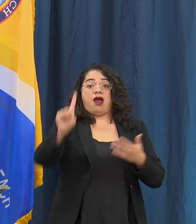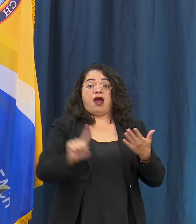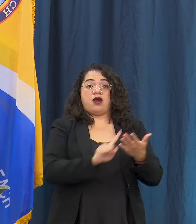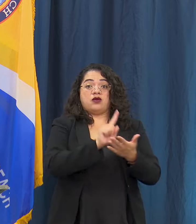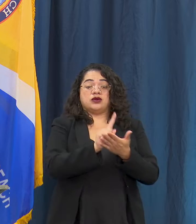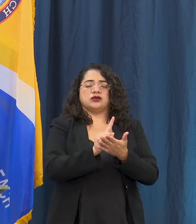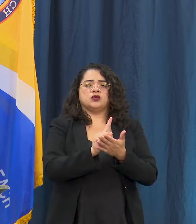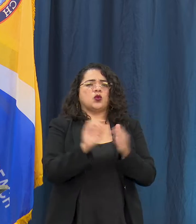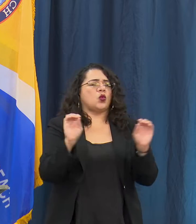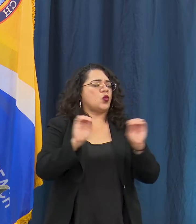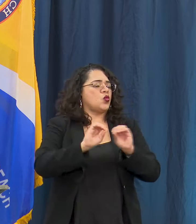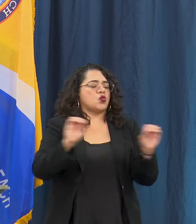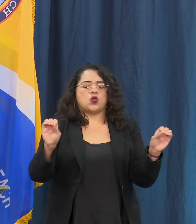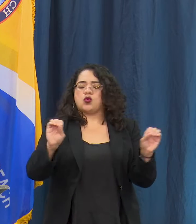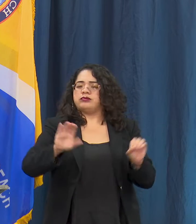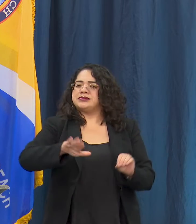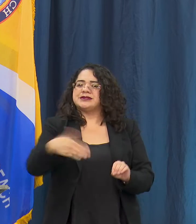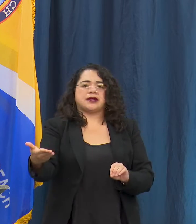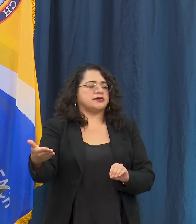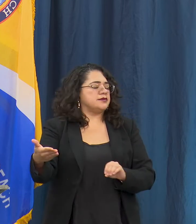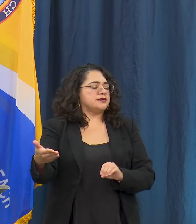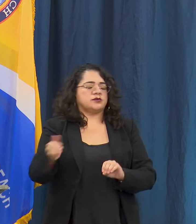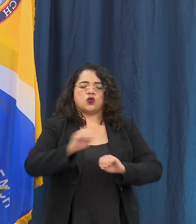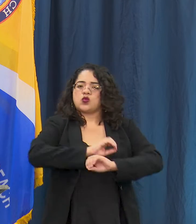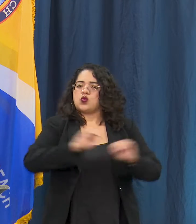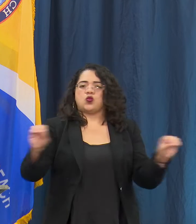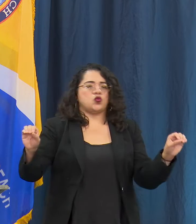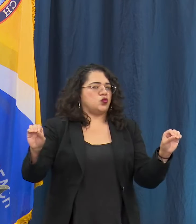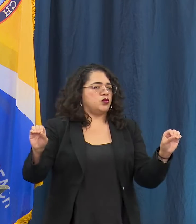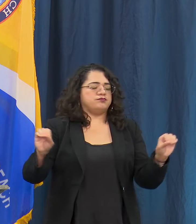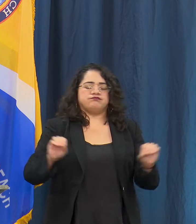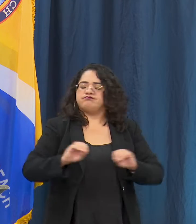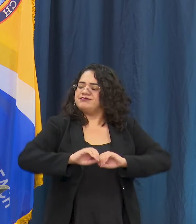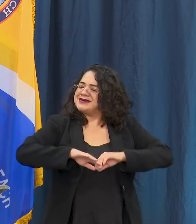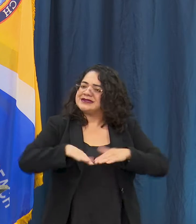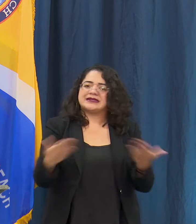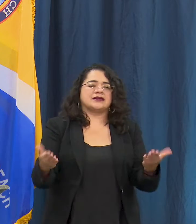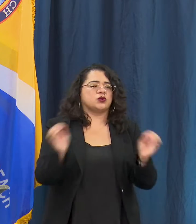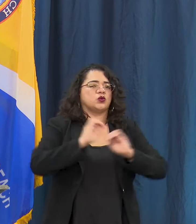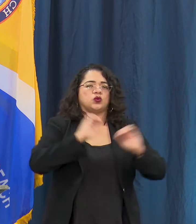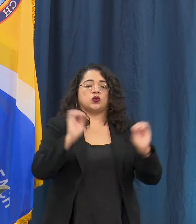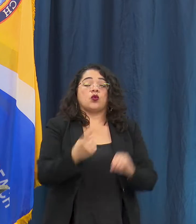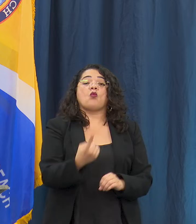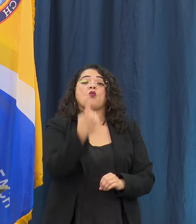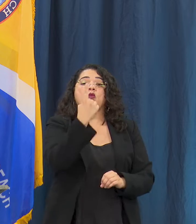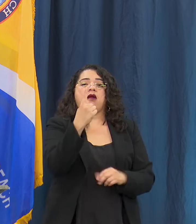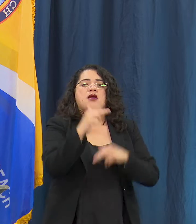life in our community and we only had one major structure fire and I want to